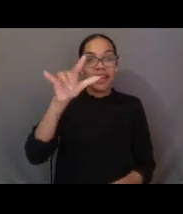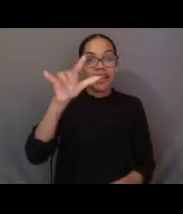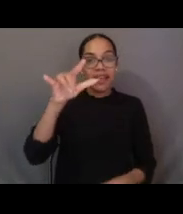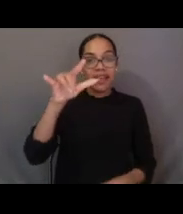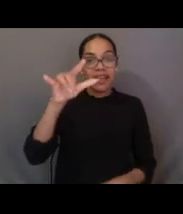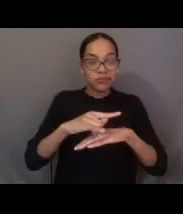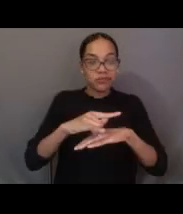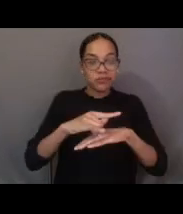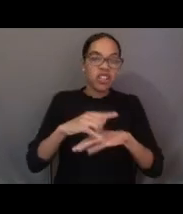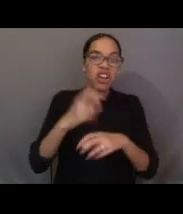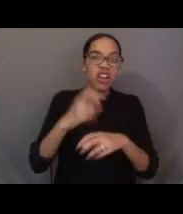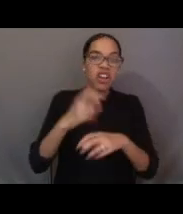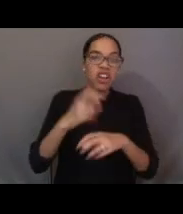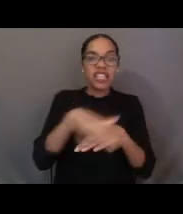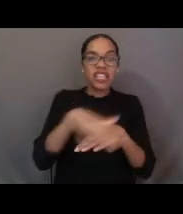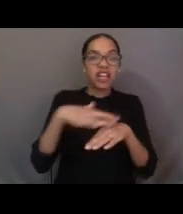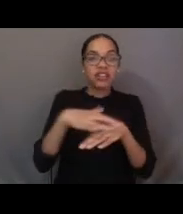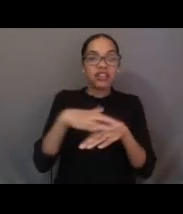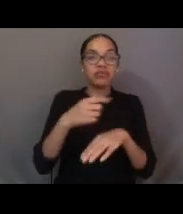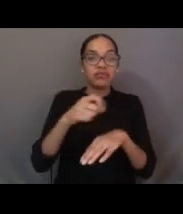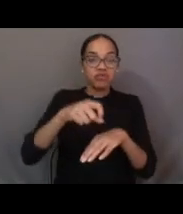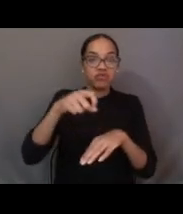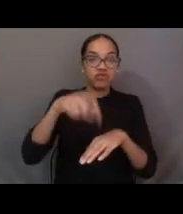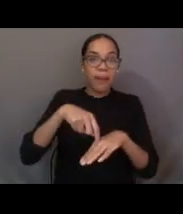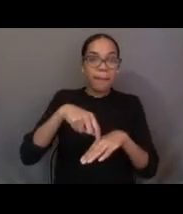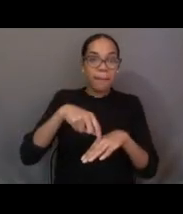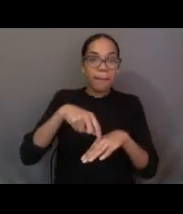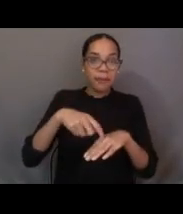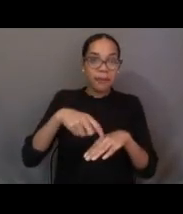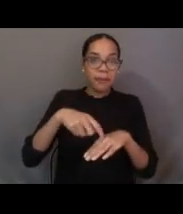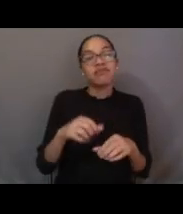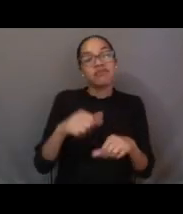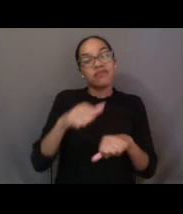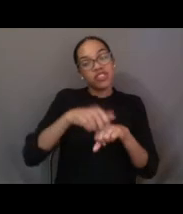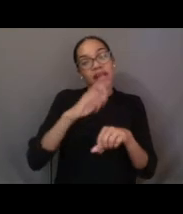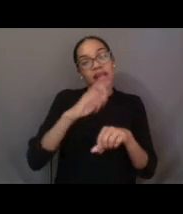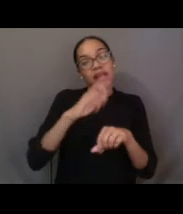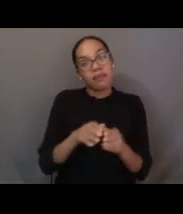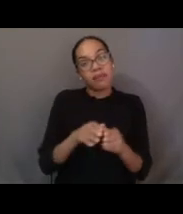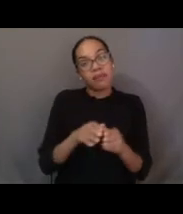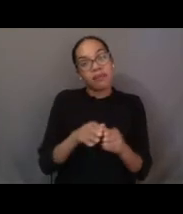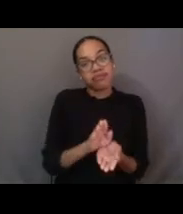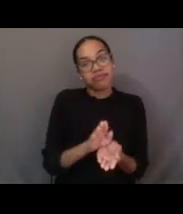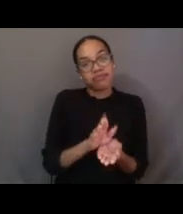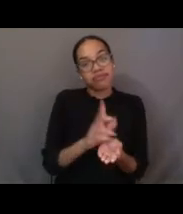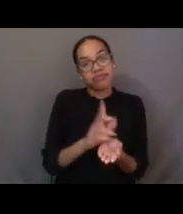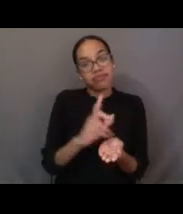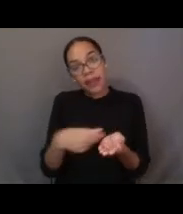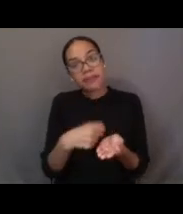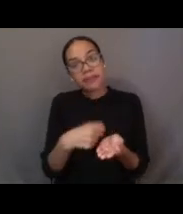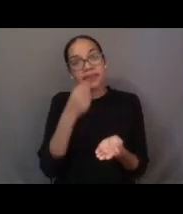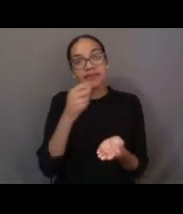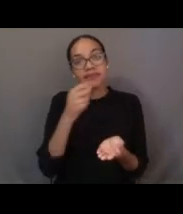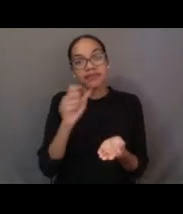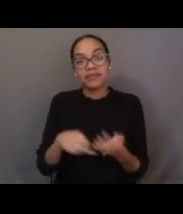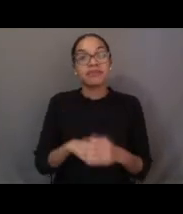or a parking lot where you drop it. And then that causes the shell to break, and then they eat it. And then we have things like little snails.